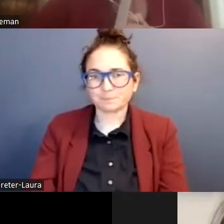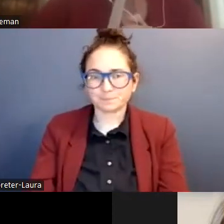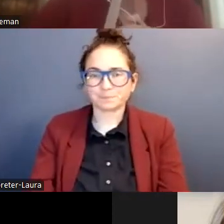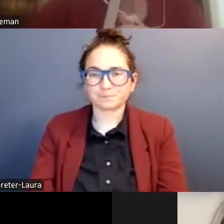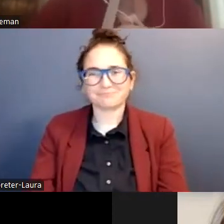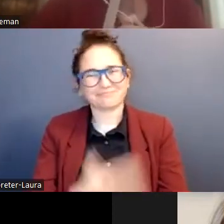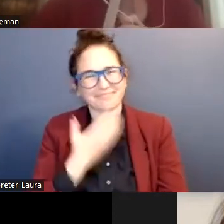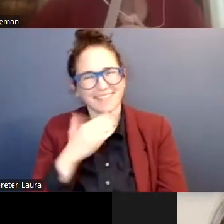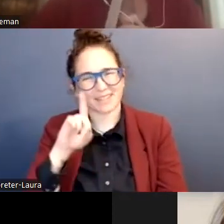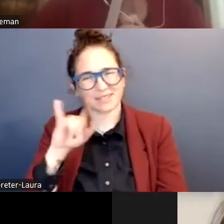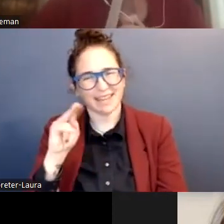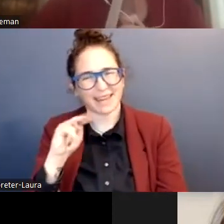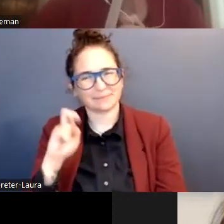Diane. Twara.